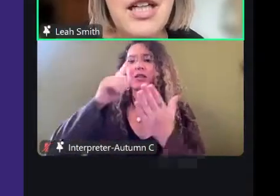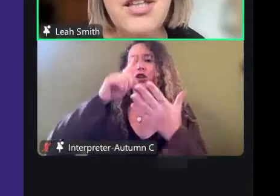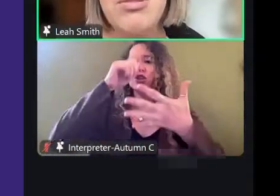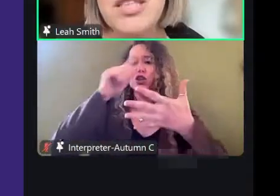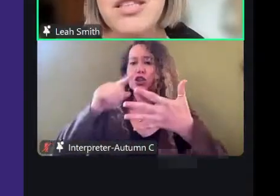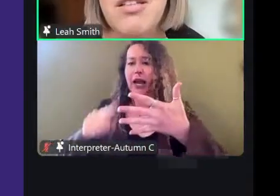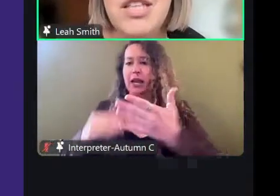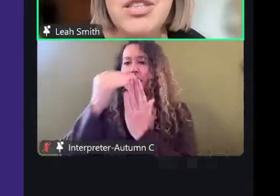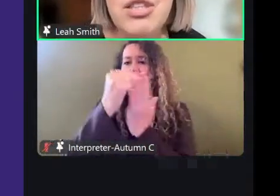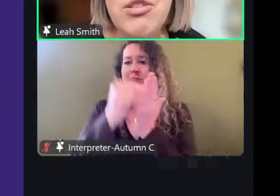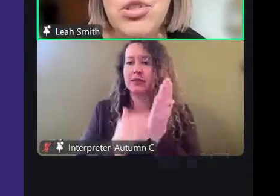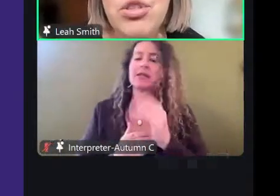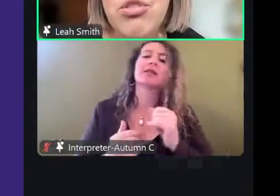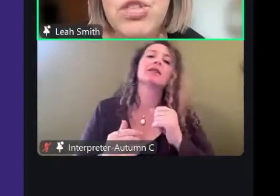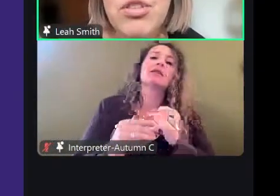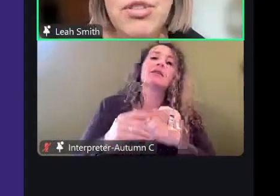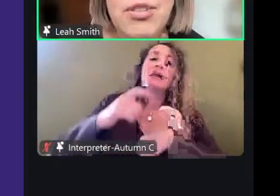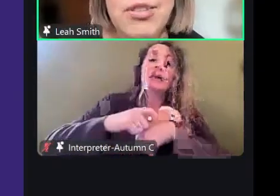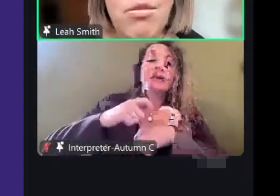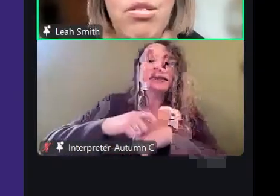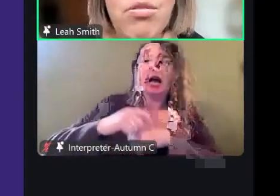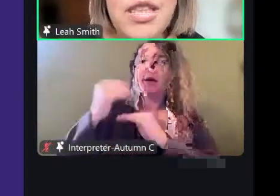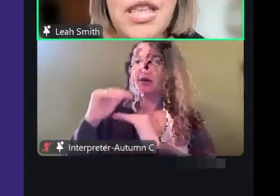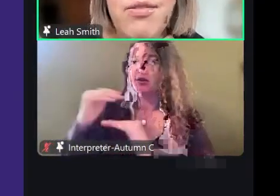there was a lot of institutional resistance that we received.